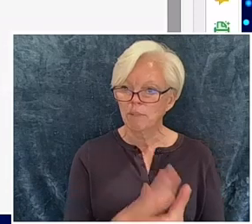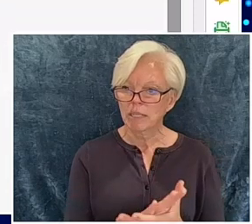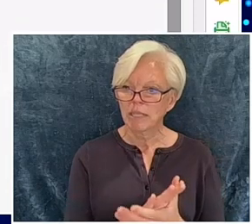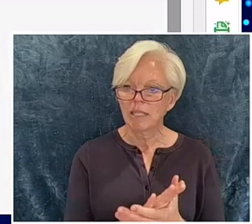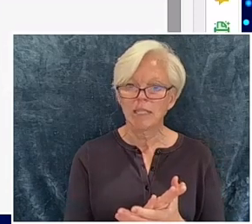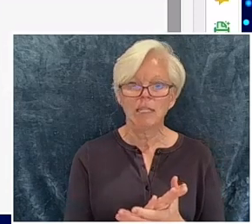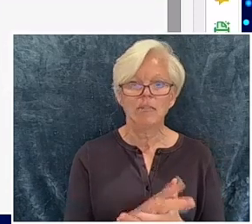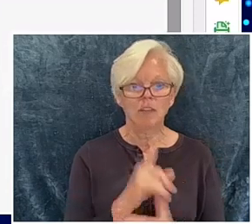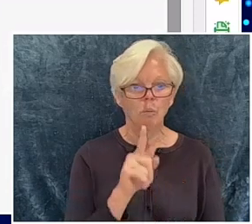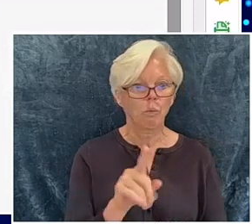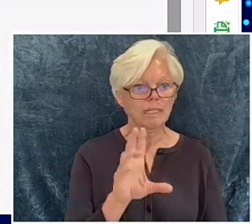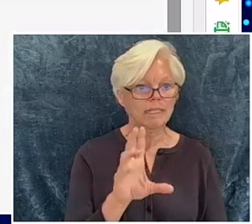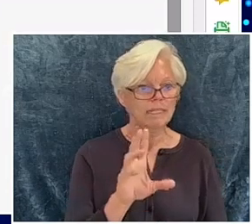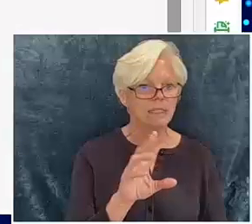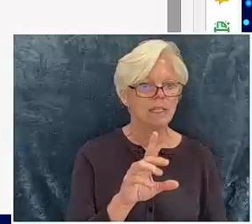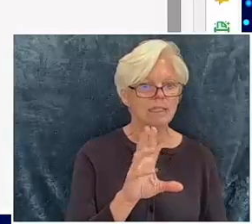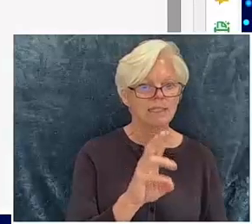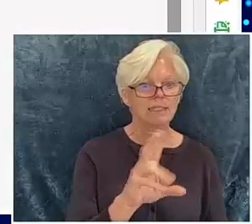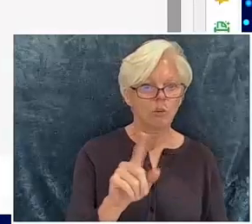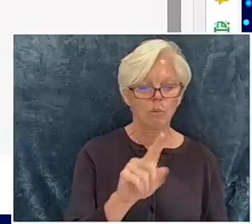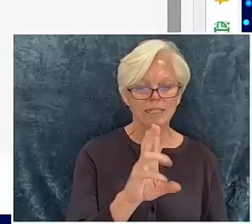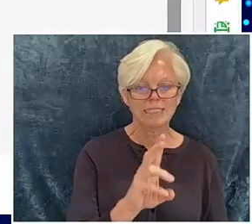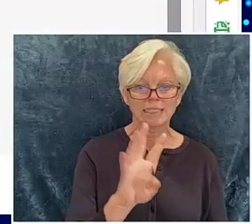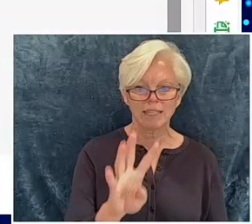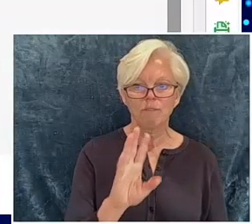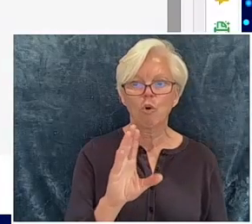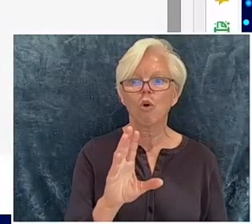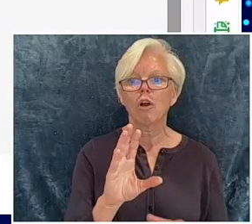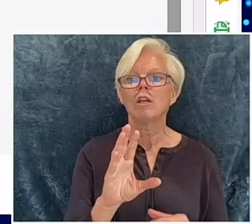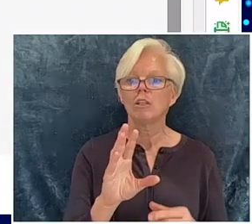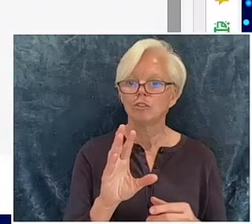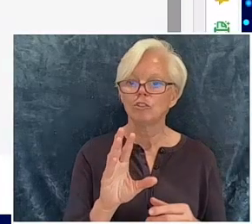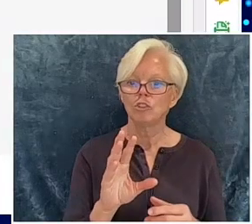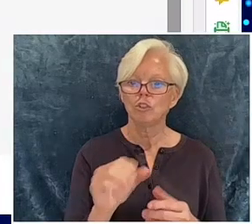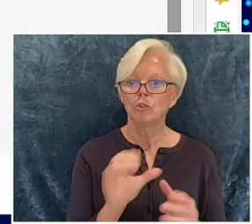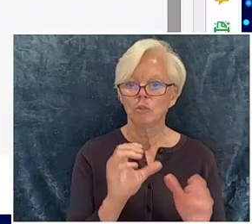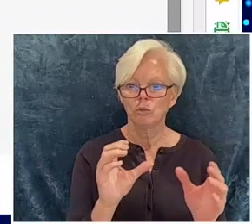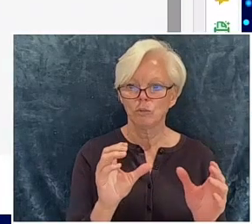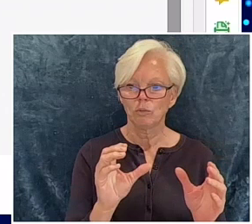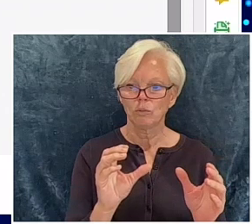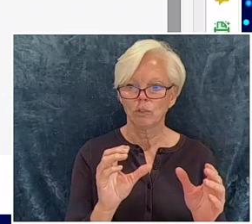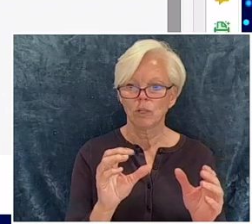668.164, crediting a student's account. And we are in (c), crediting a student's ledger account.